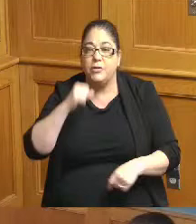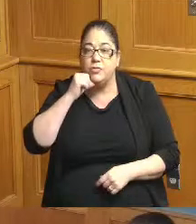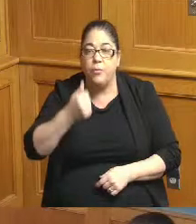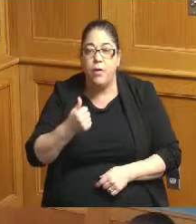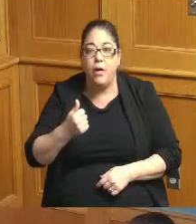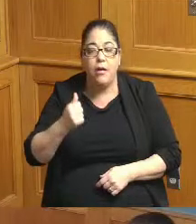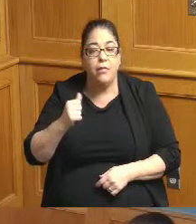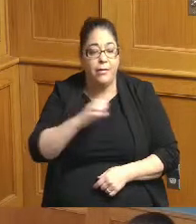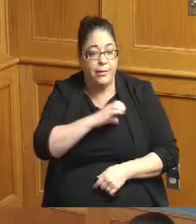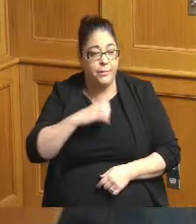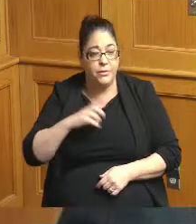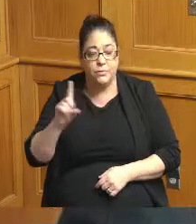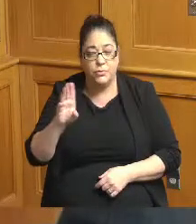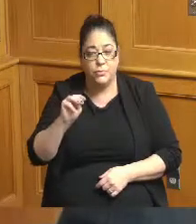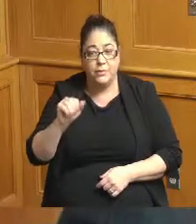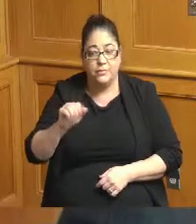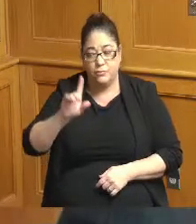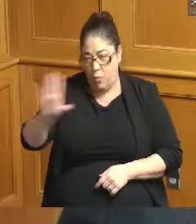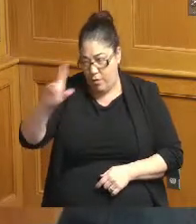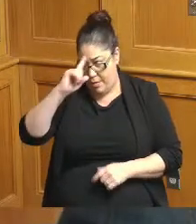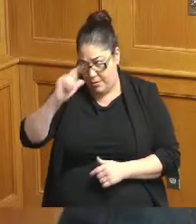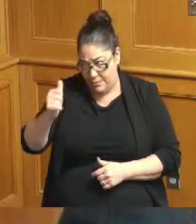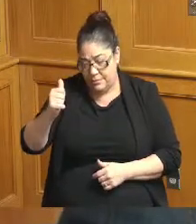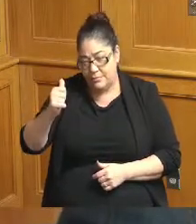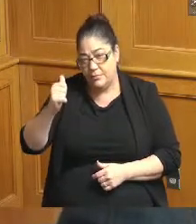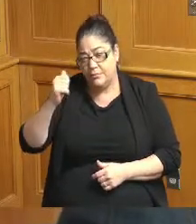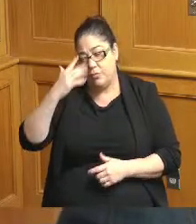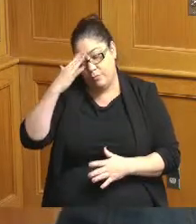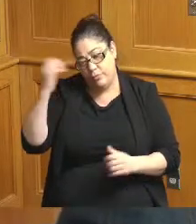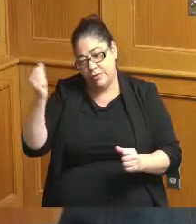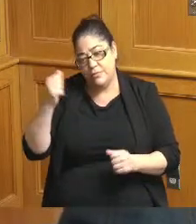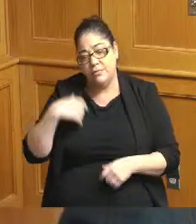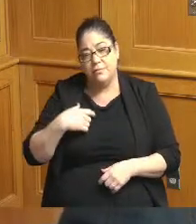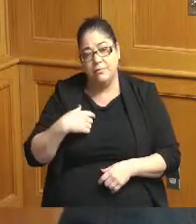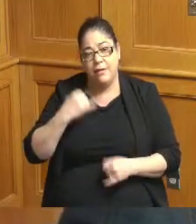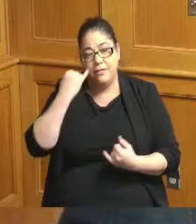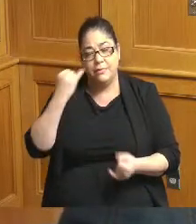this was your idea and I think it's a great idea to bring this to the county building allow for